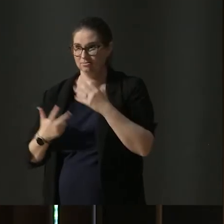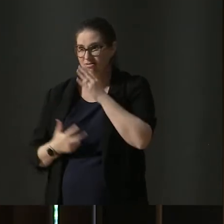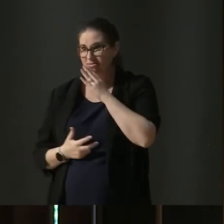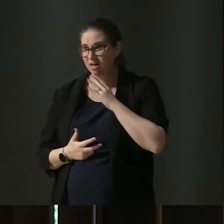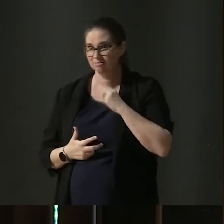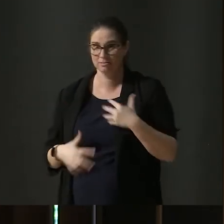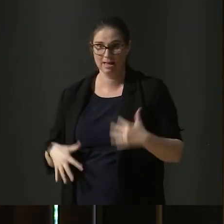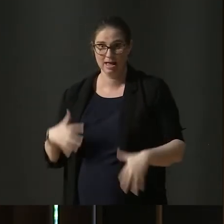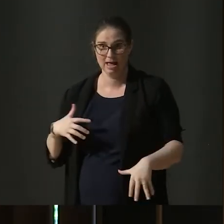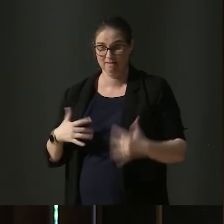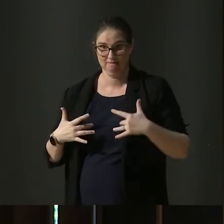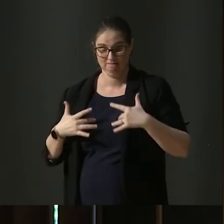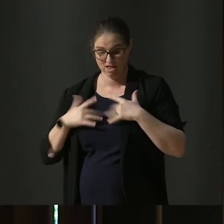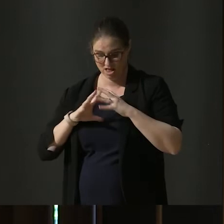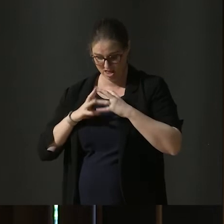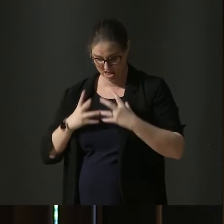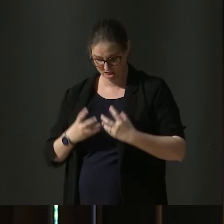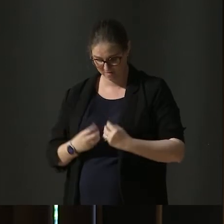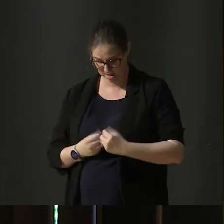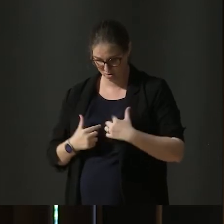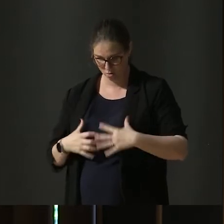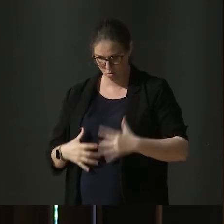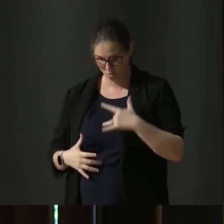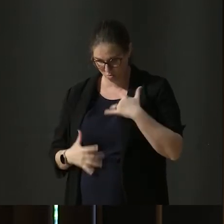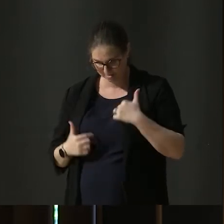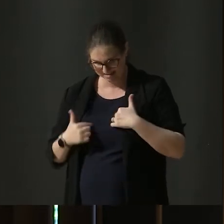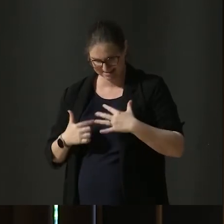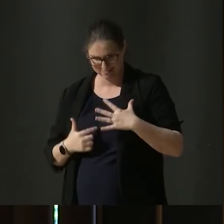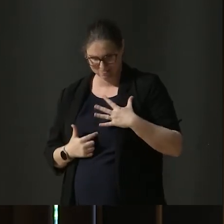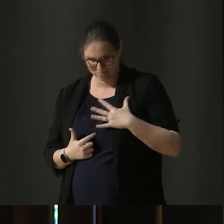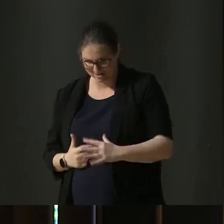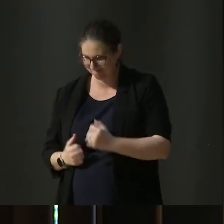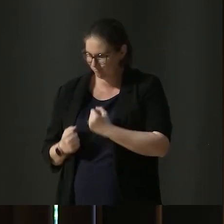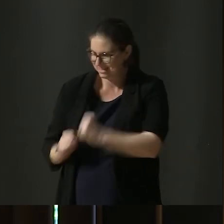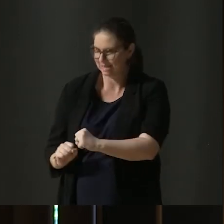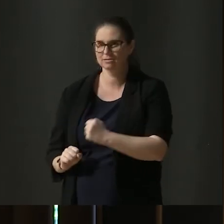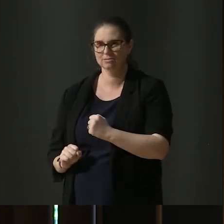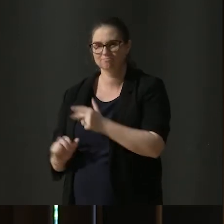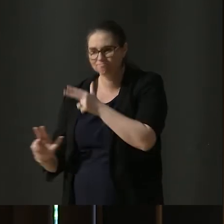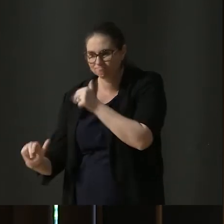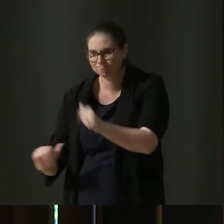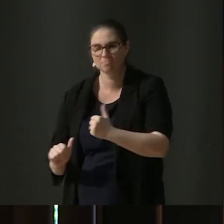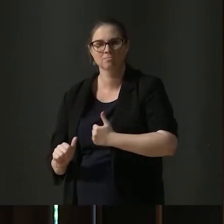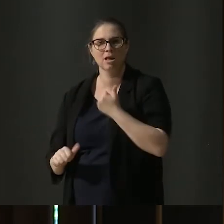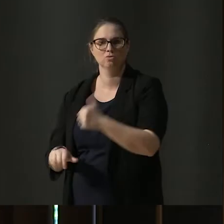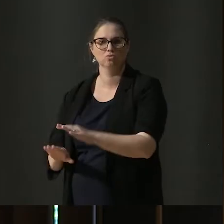Everything in me wanted to protect my children from this pain. And I knew that I couldn't.